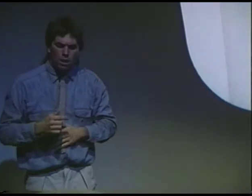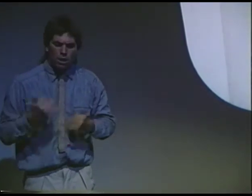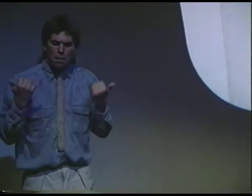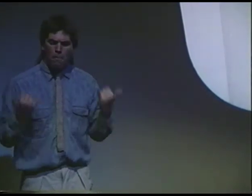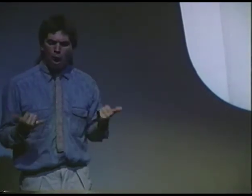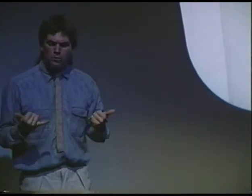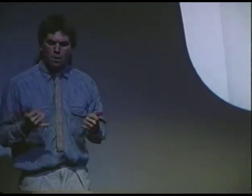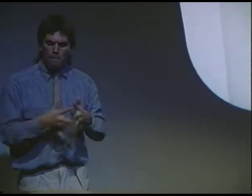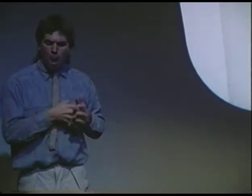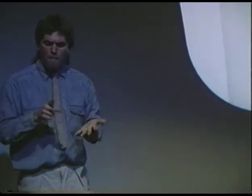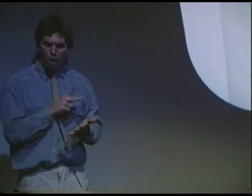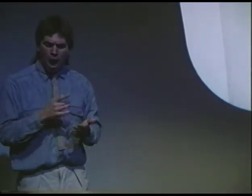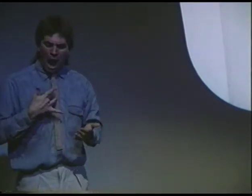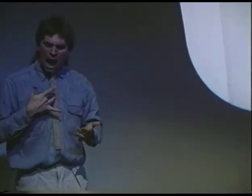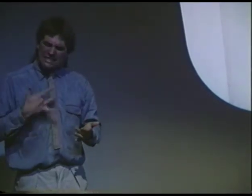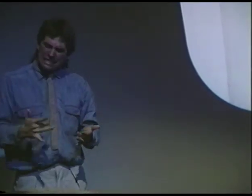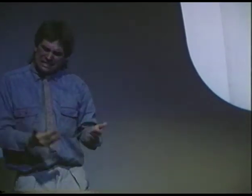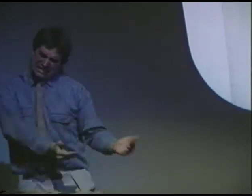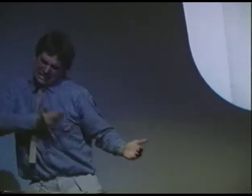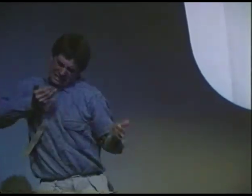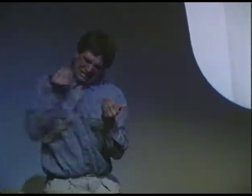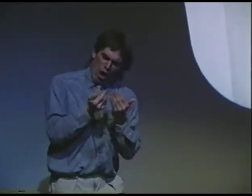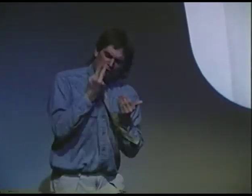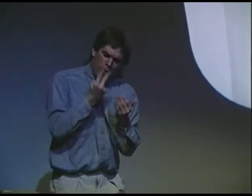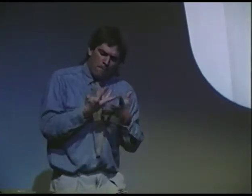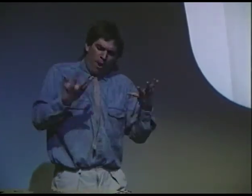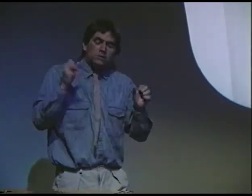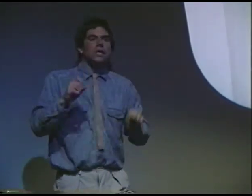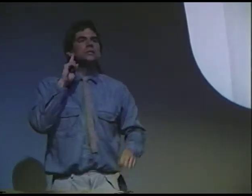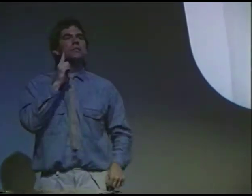Allen Ginsberg said that, modern American poetry